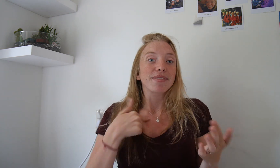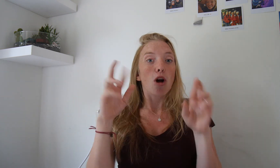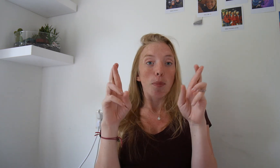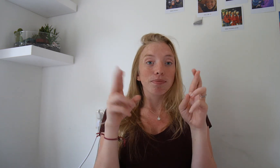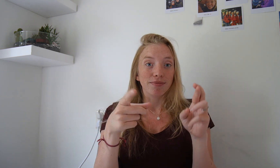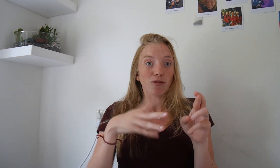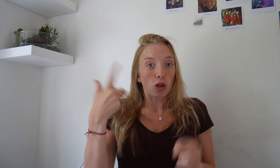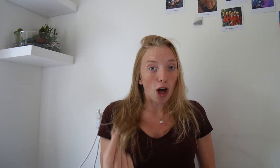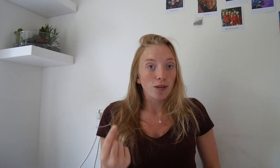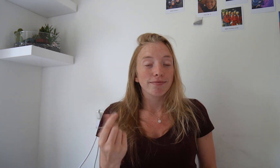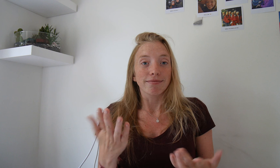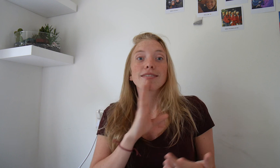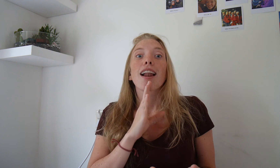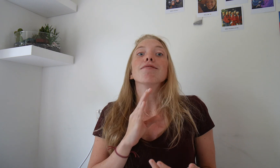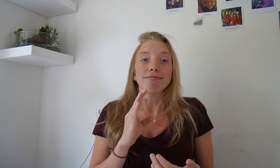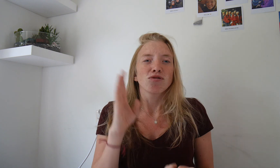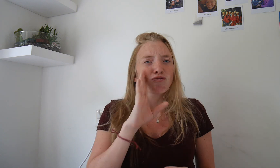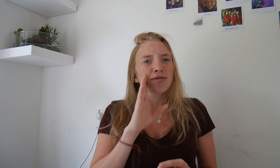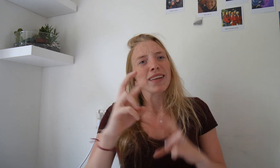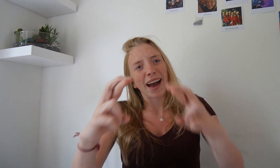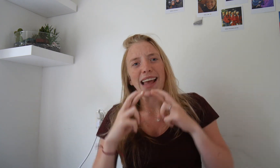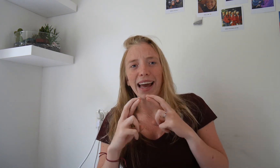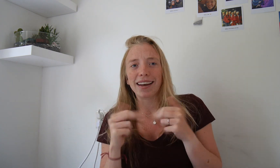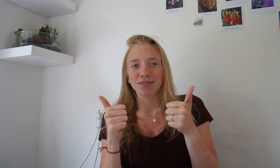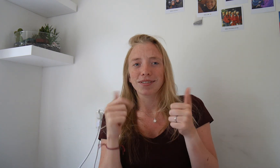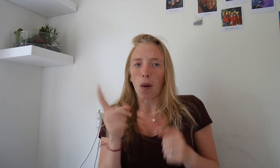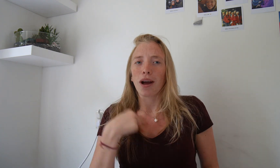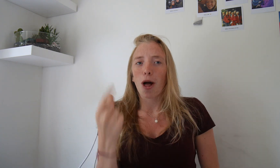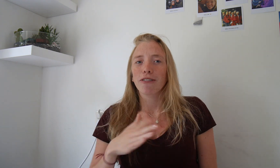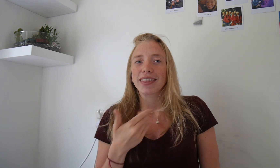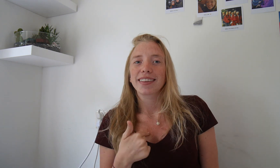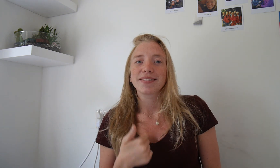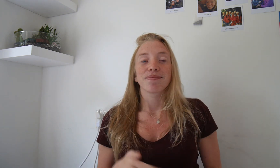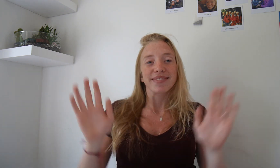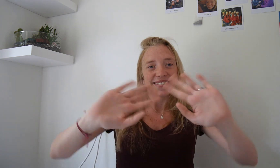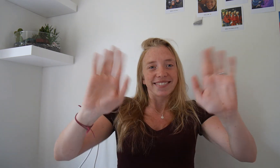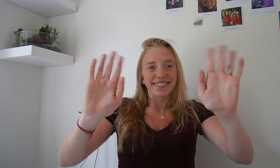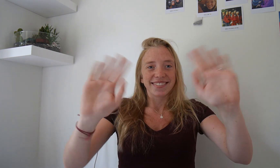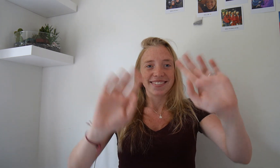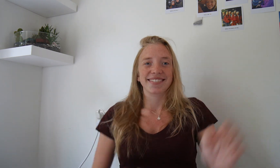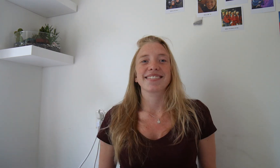I hope you liked it! Did you? Leave a comment below, and I’ll like that too! Bye bye :)